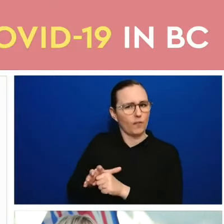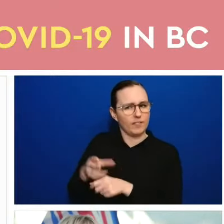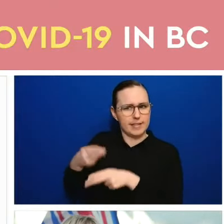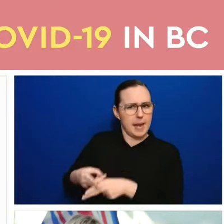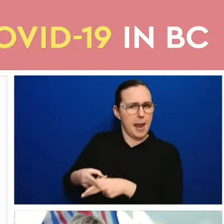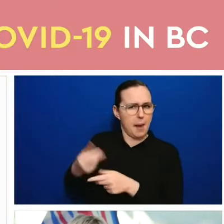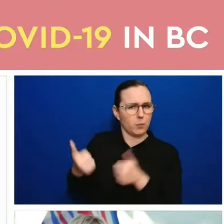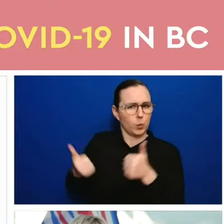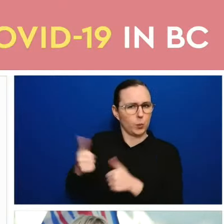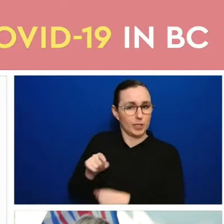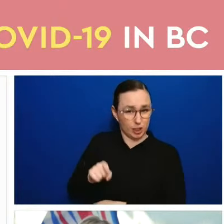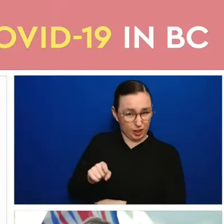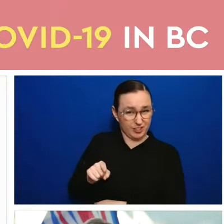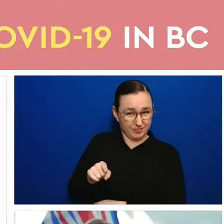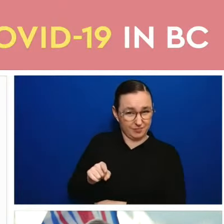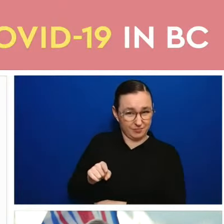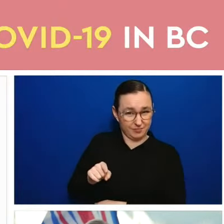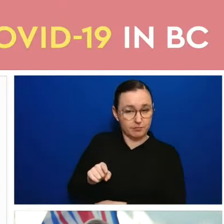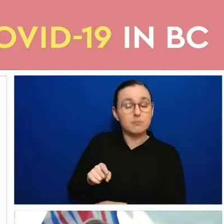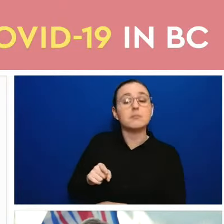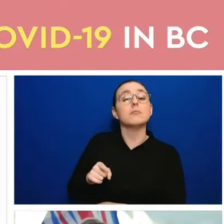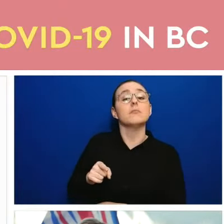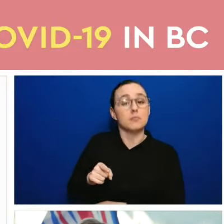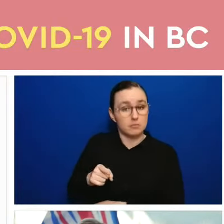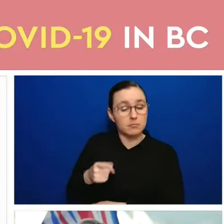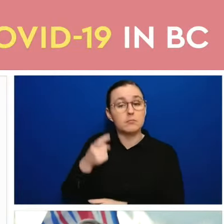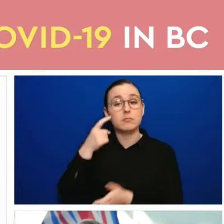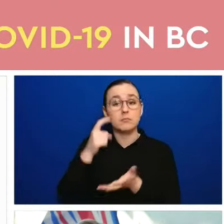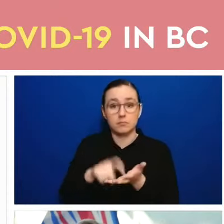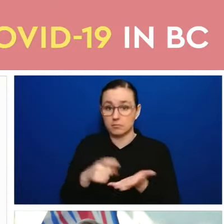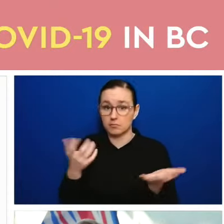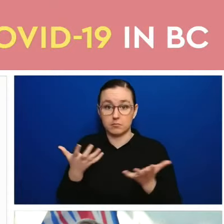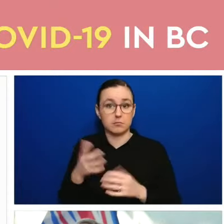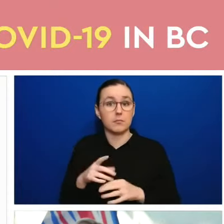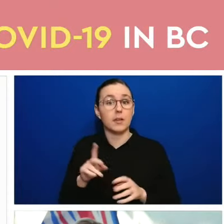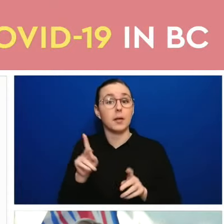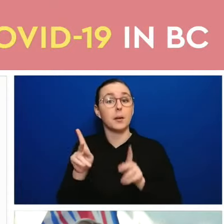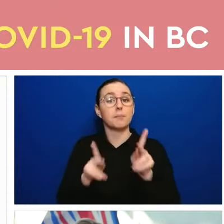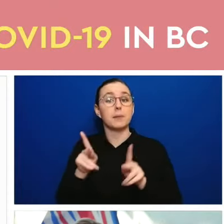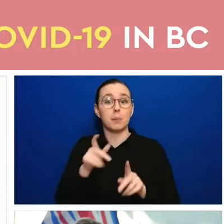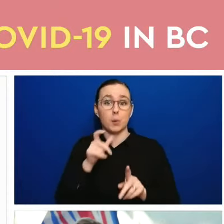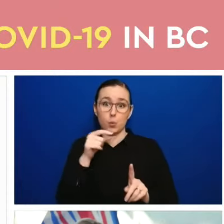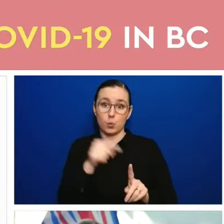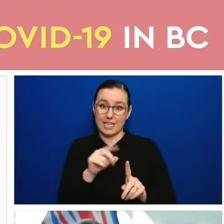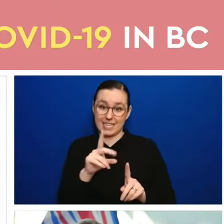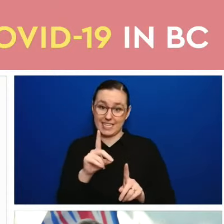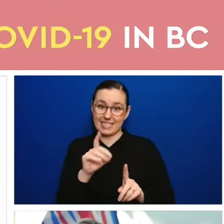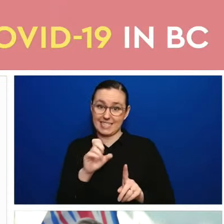down by the variant of concerns that we know are causing